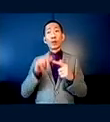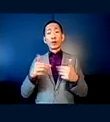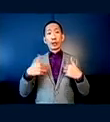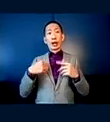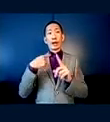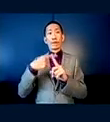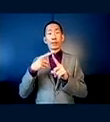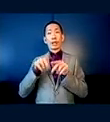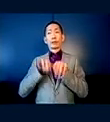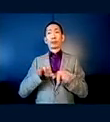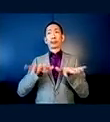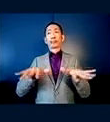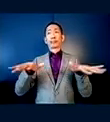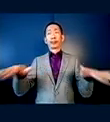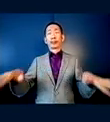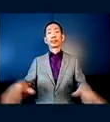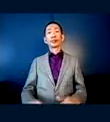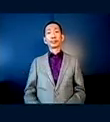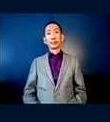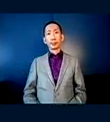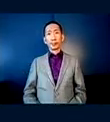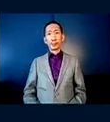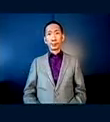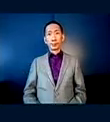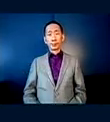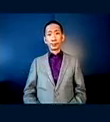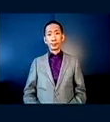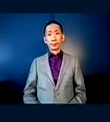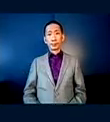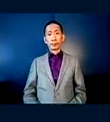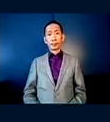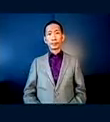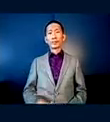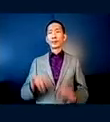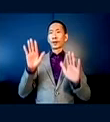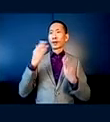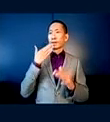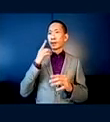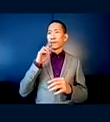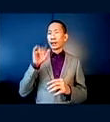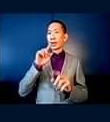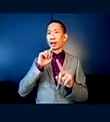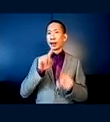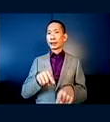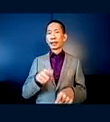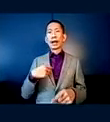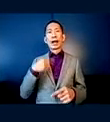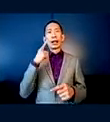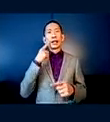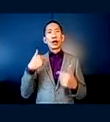AND WE HOPE TO HAVE THIS POSITIVE CASCADE. WONDERFUL. THANKS FOR THAT RESPONSE.